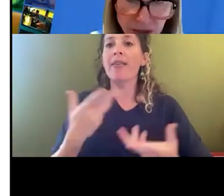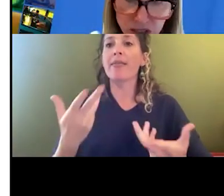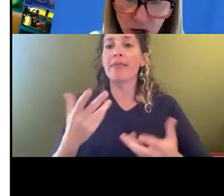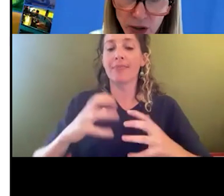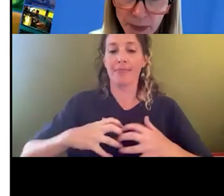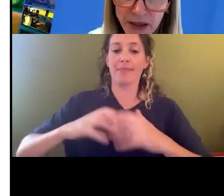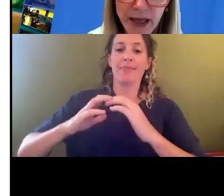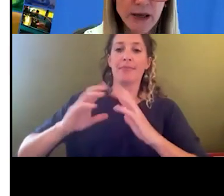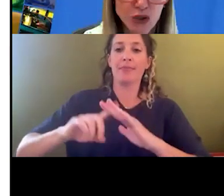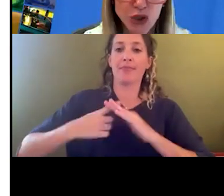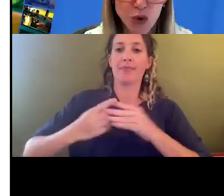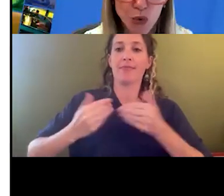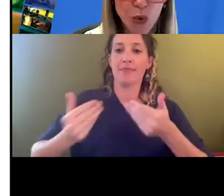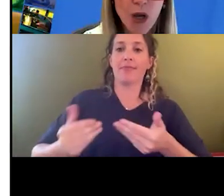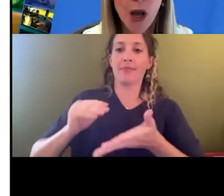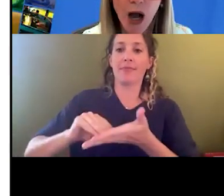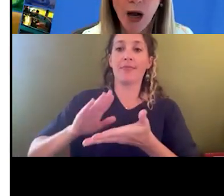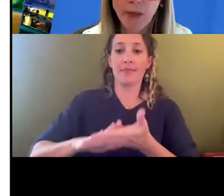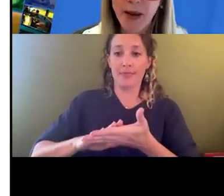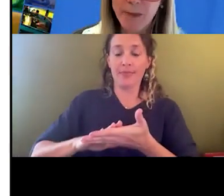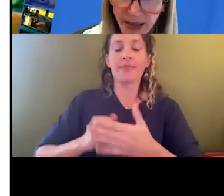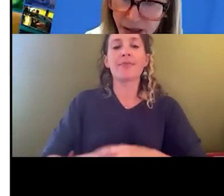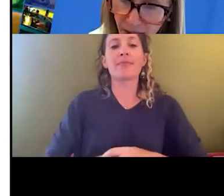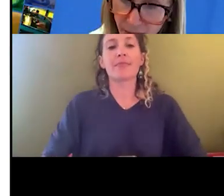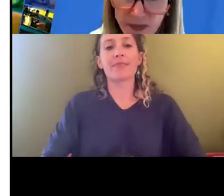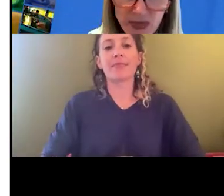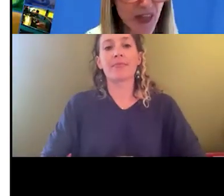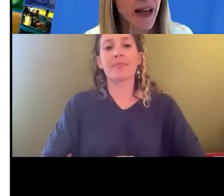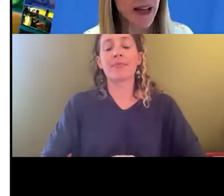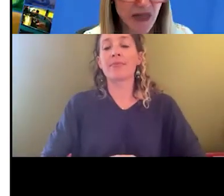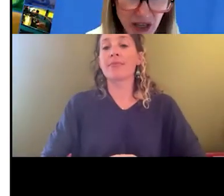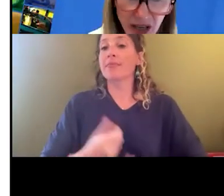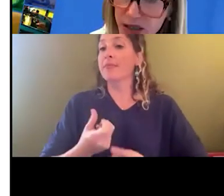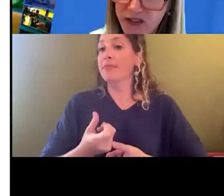this document is to make a statement that in the case of